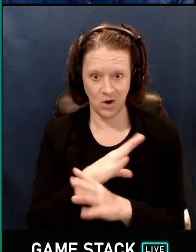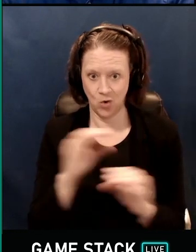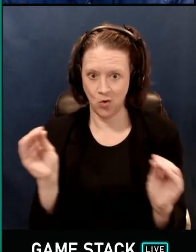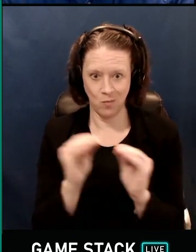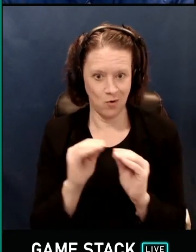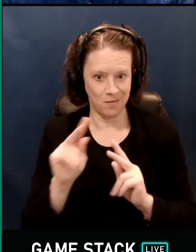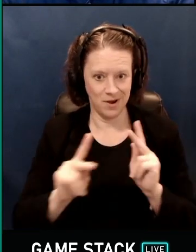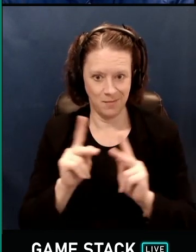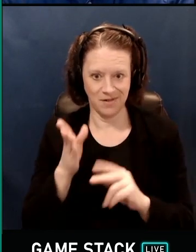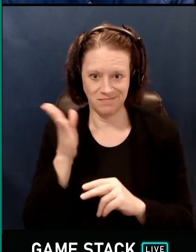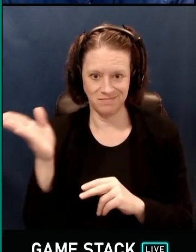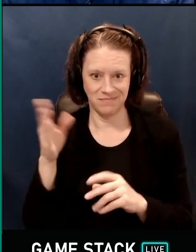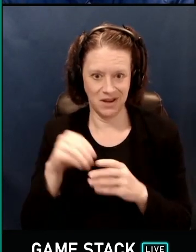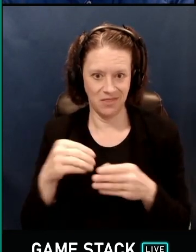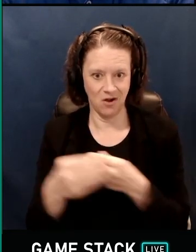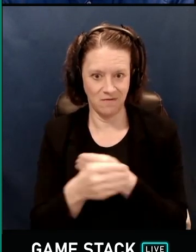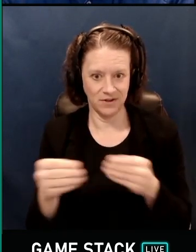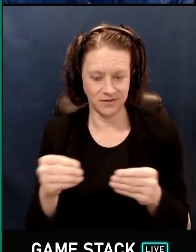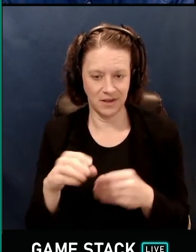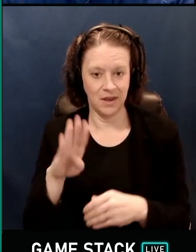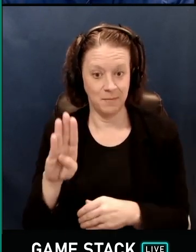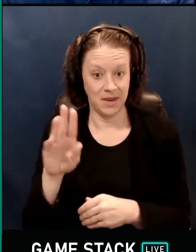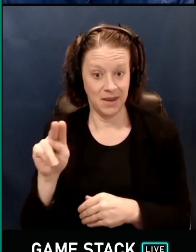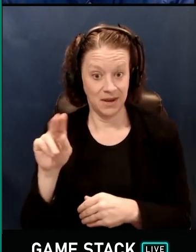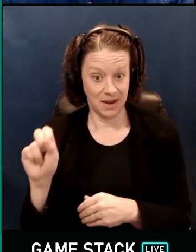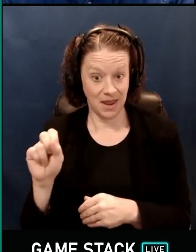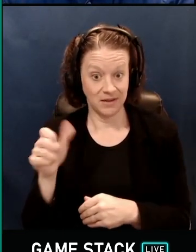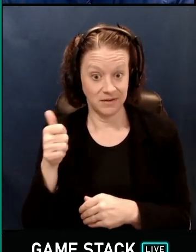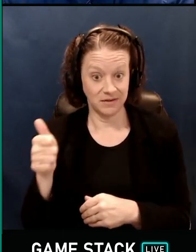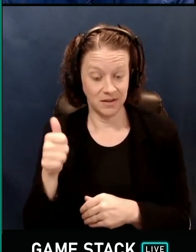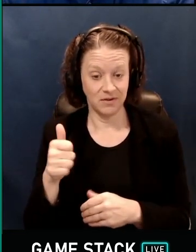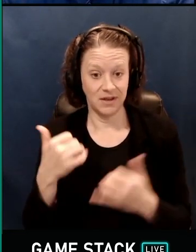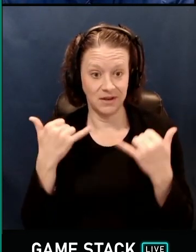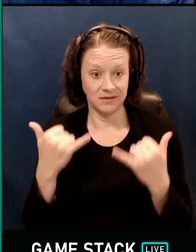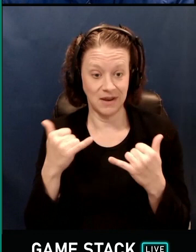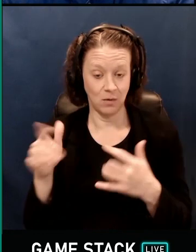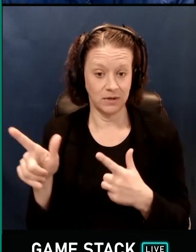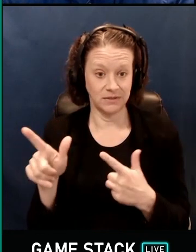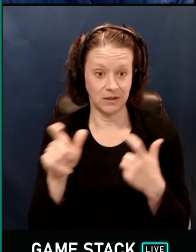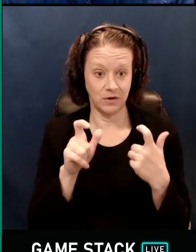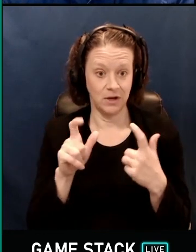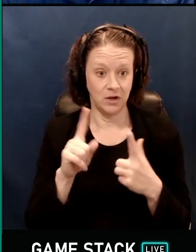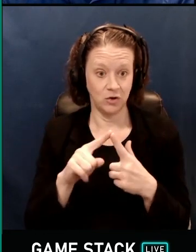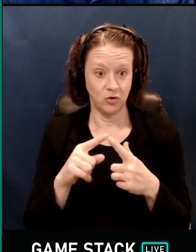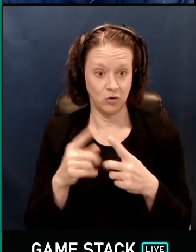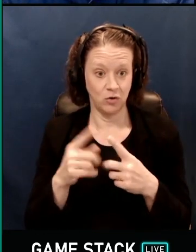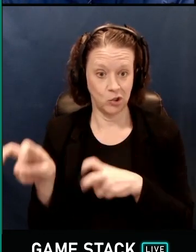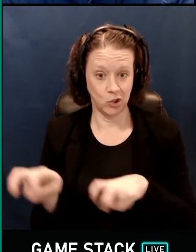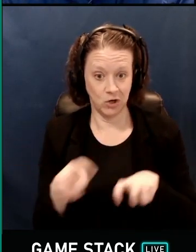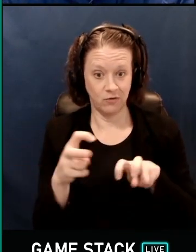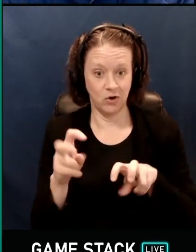BNS is now accelerating to shift workloads from on-premises to the cloud,